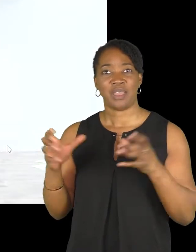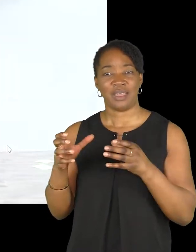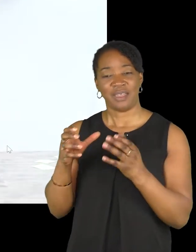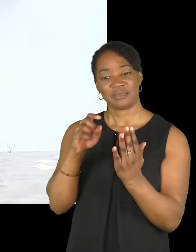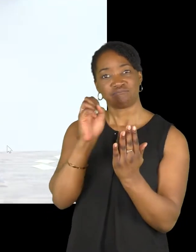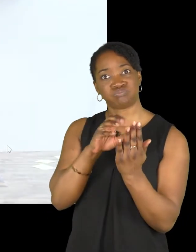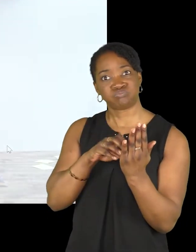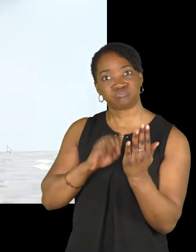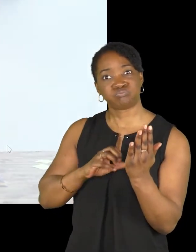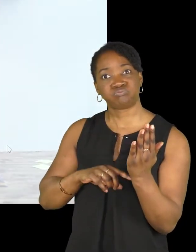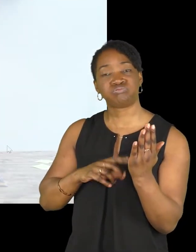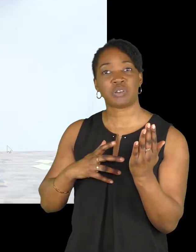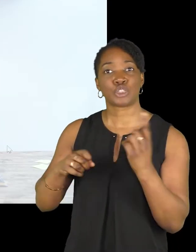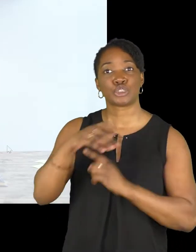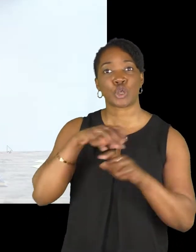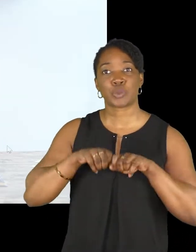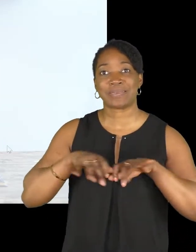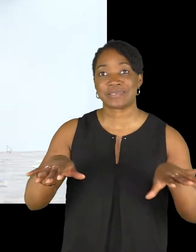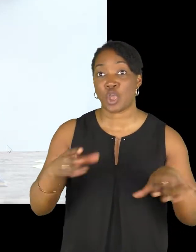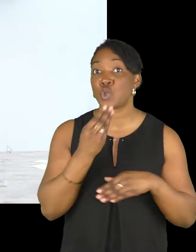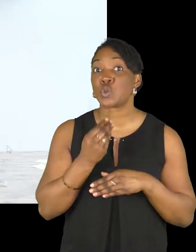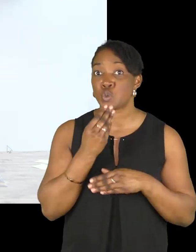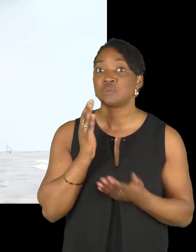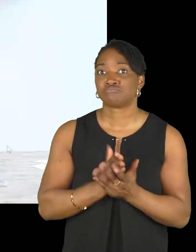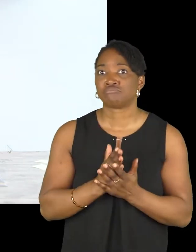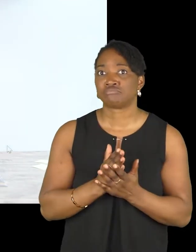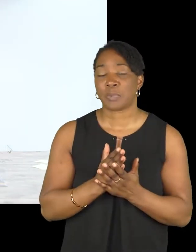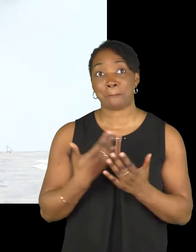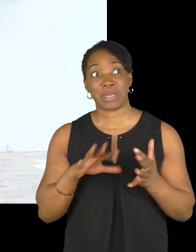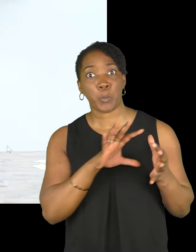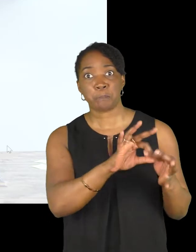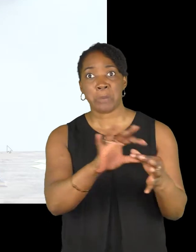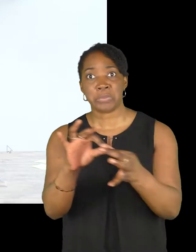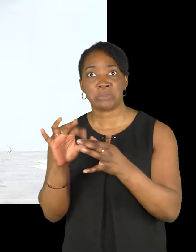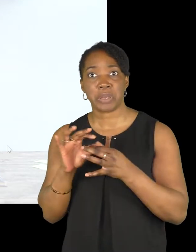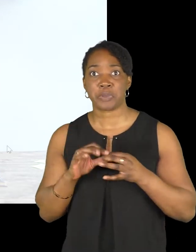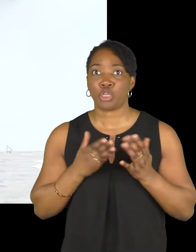I use social media in a very strategic way but I've connected with so many people through that.